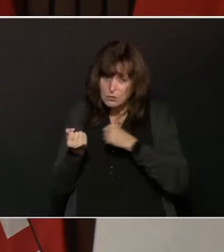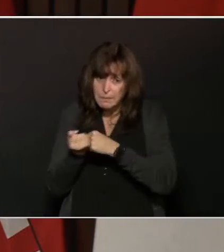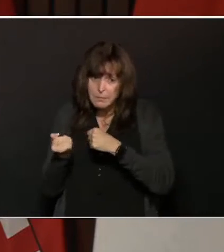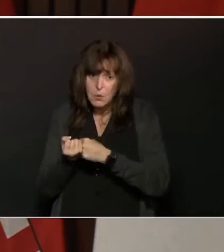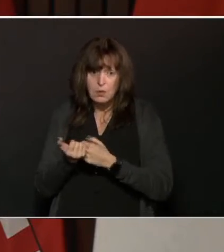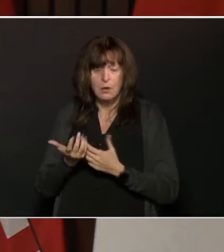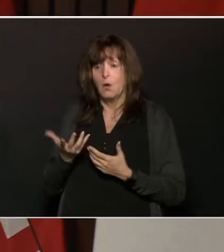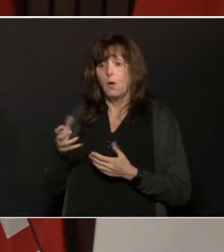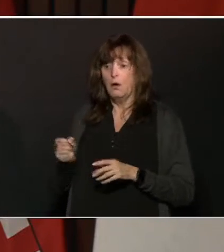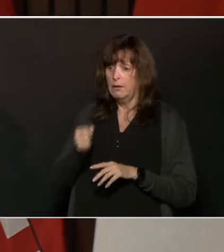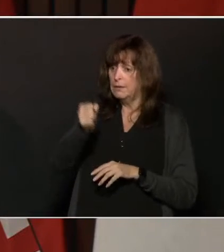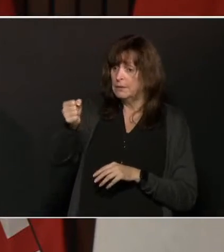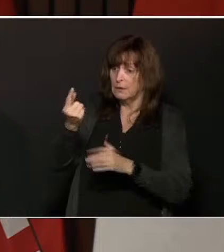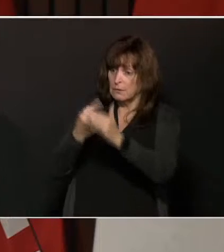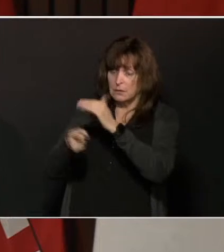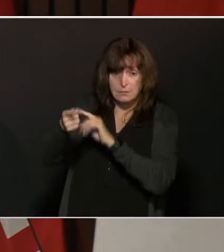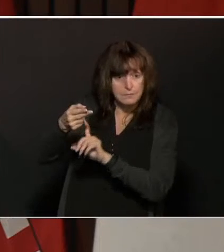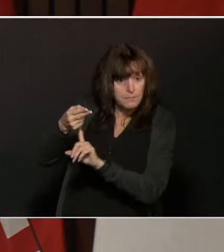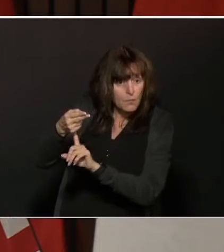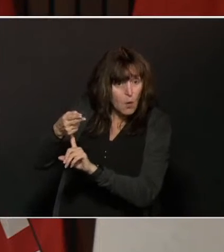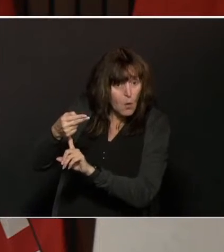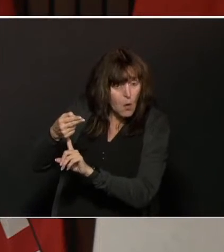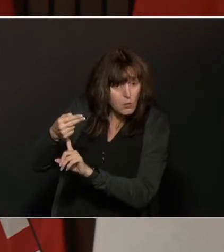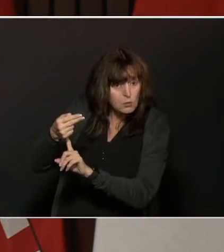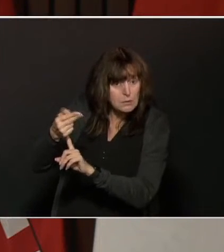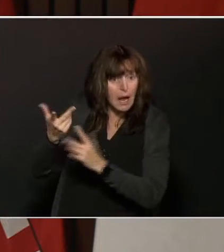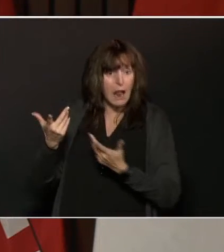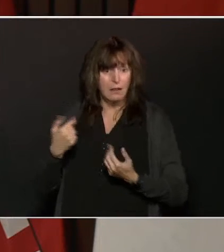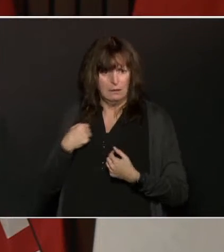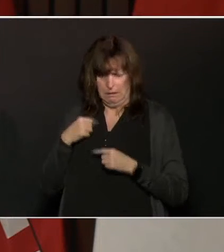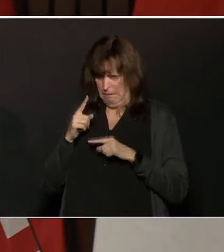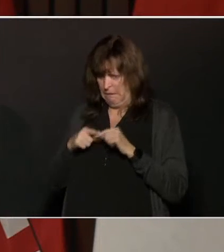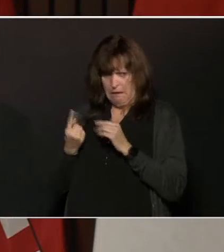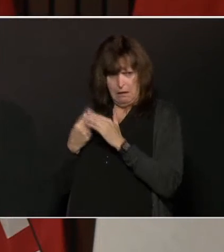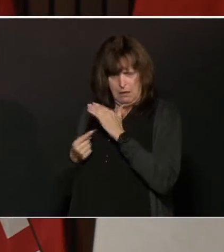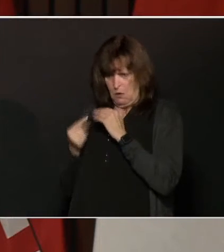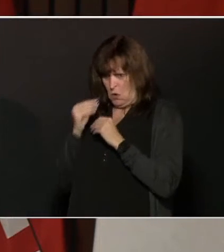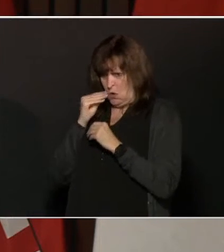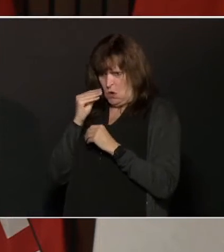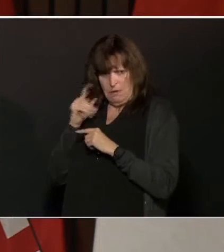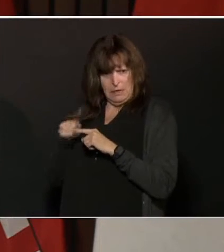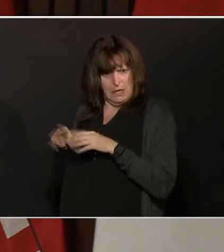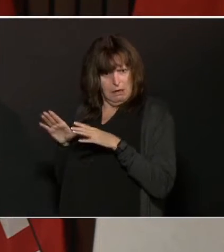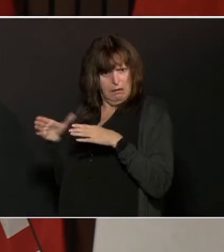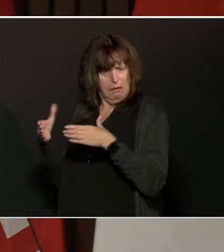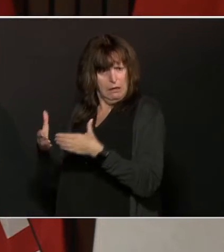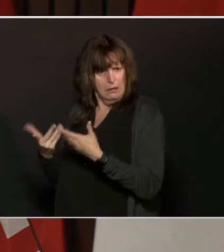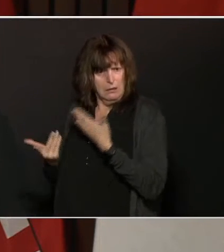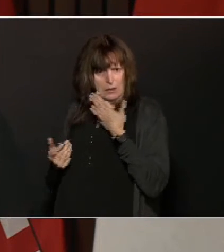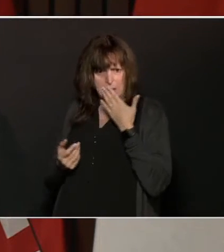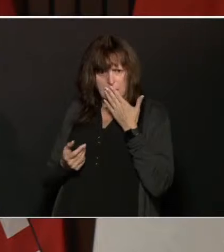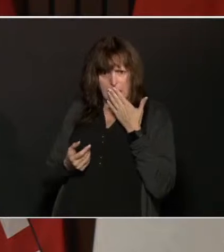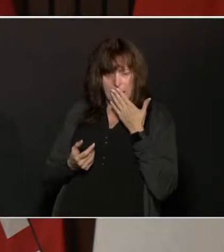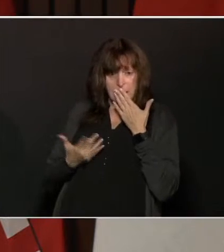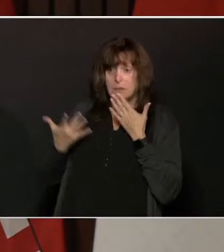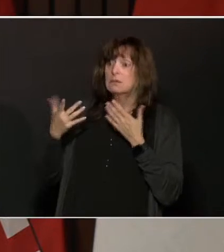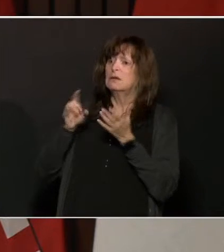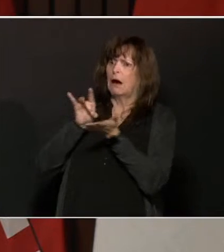THE ONTARIO CONTINUES TO FOLLOW ALONG THE PATH THE ONTARIO CONTINUES TO FOLLOW ALONG THE PATH OF ALONG THE PATH OF OTHER JURISDICTIONS ALONG THE PATH OF OTHER JURISDICTIONS BUT YOU CAN JURISDICTIONS BUT YOU CAN SEE HERE JURISDICTIONS BUT YOU CAN SEE HERE THE CURSE